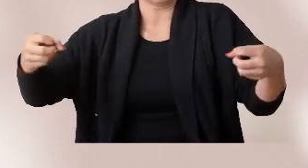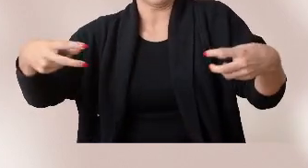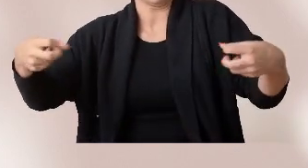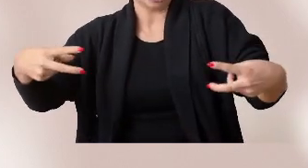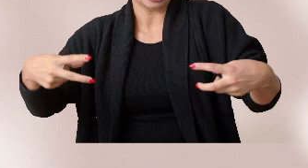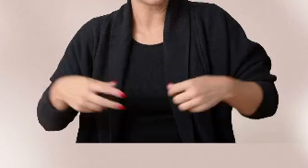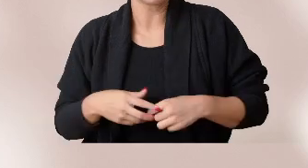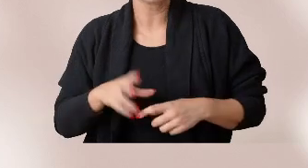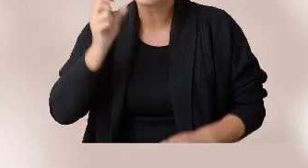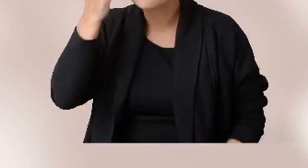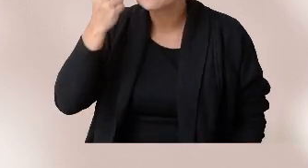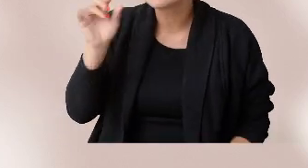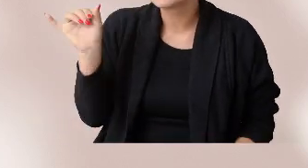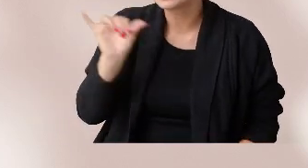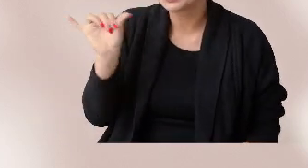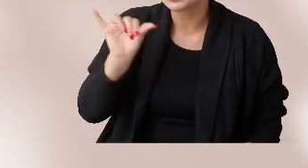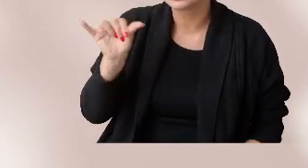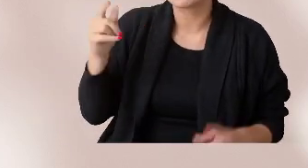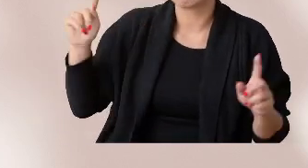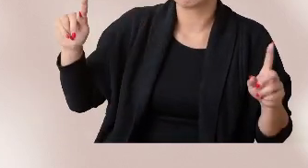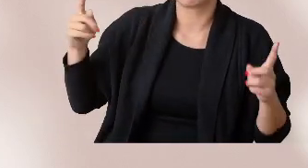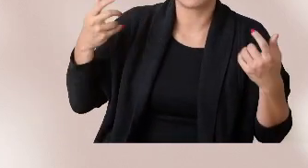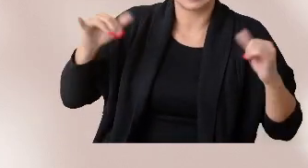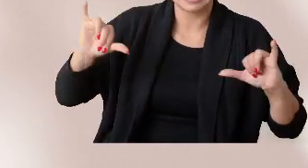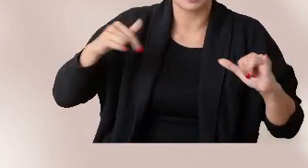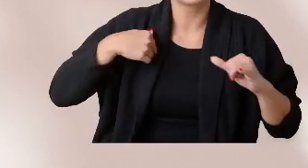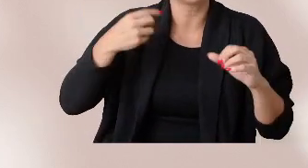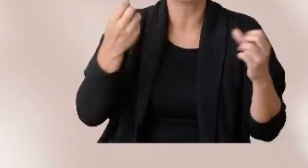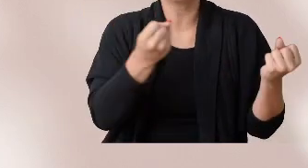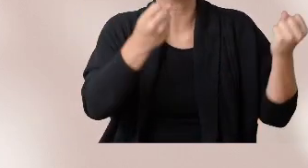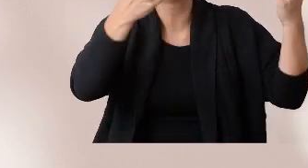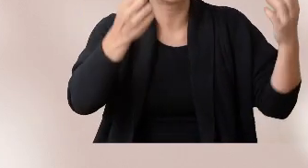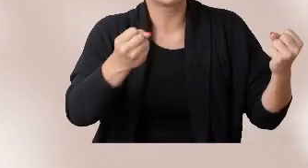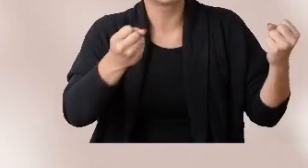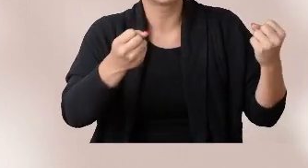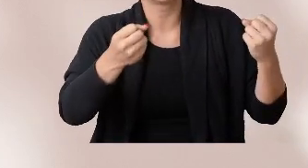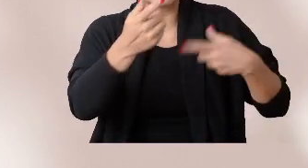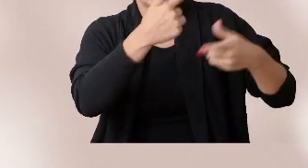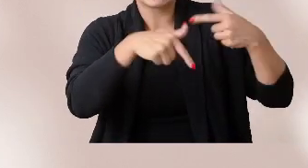I still today, of course, leverage sign language, captions giving me the words,